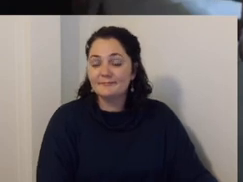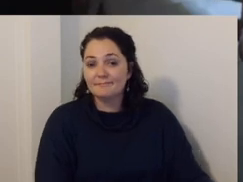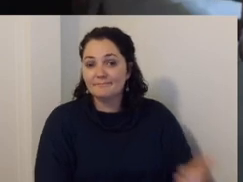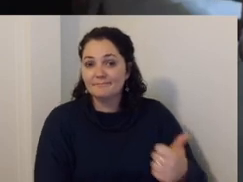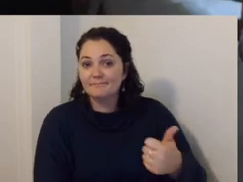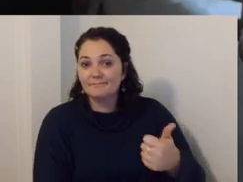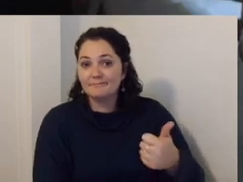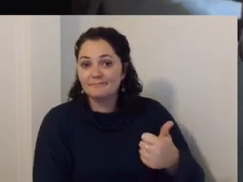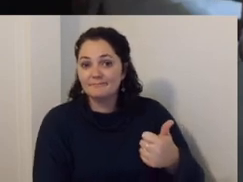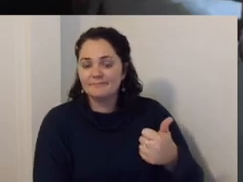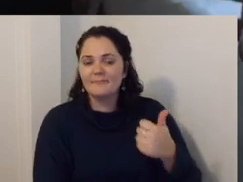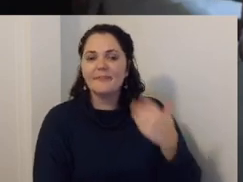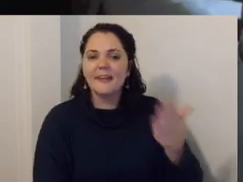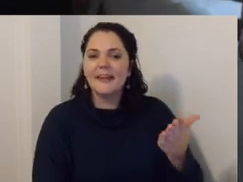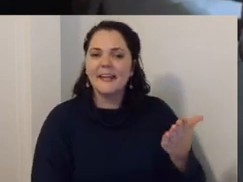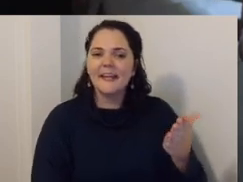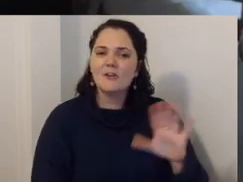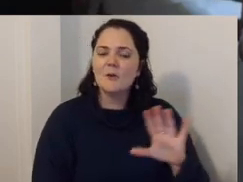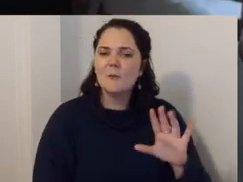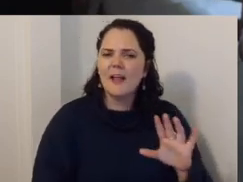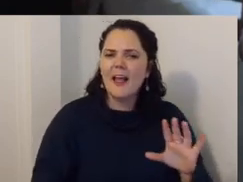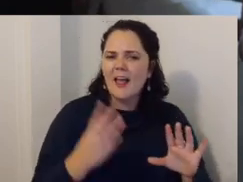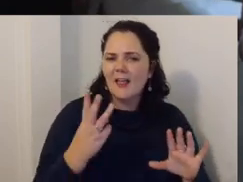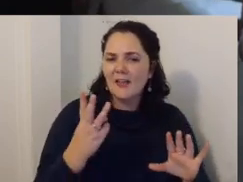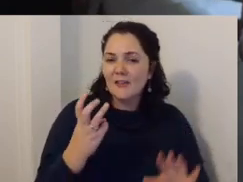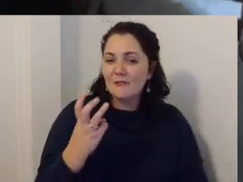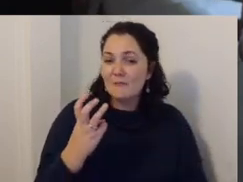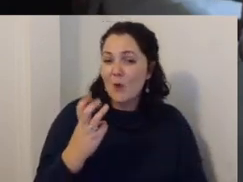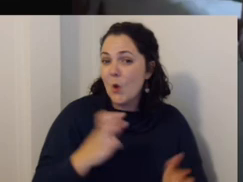alright I'm gonna give you about three more minutes now